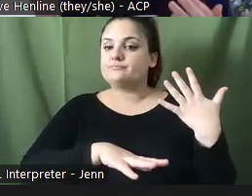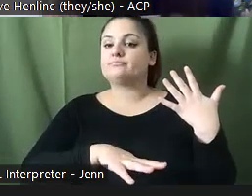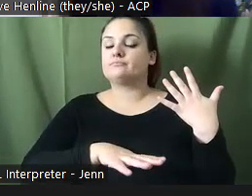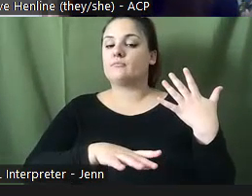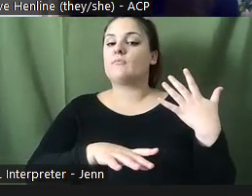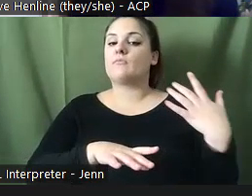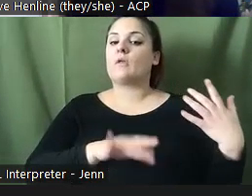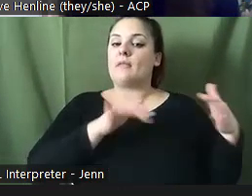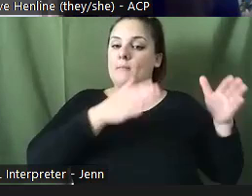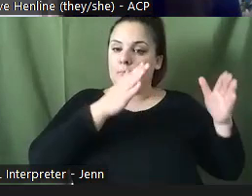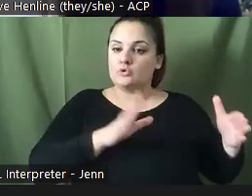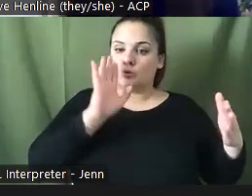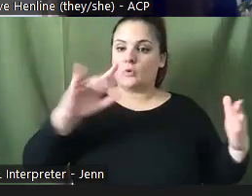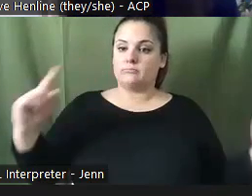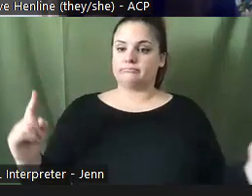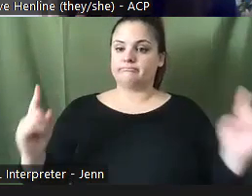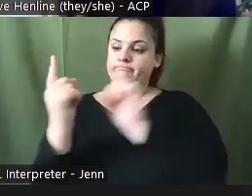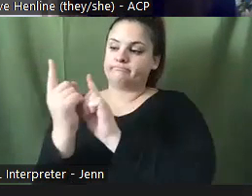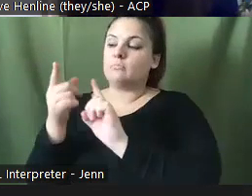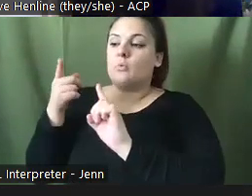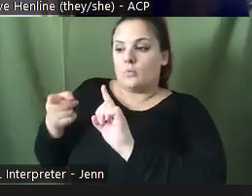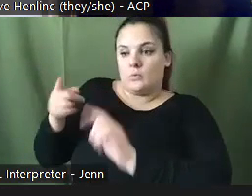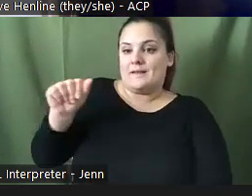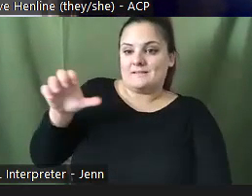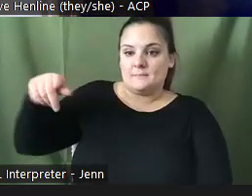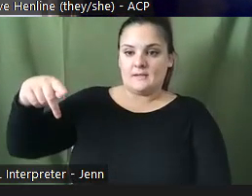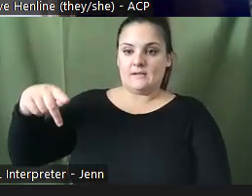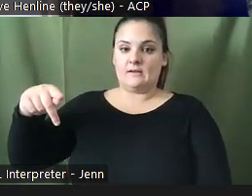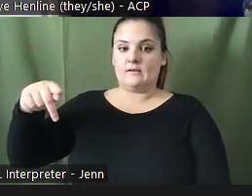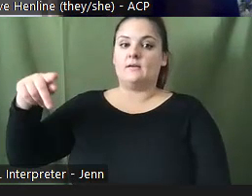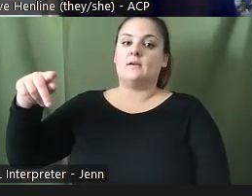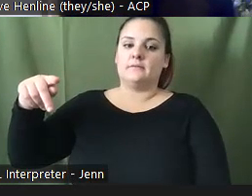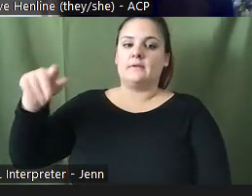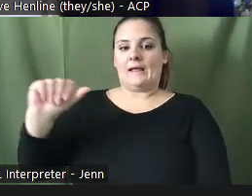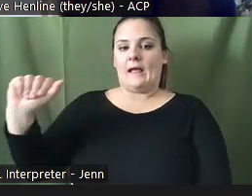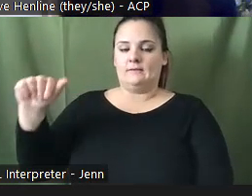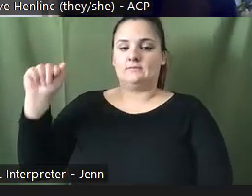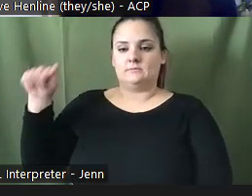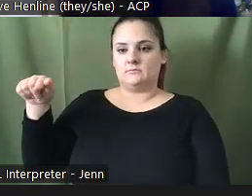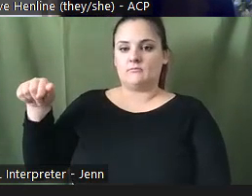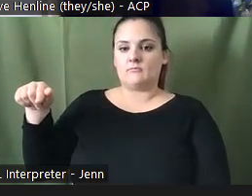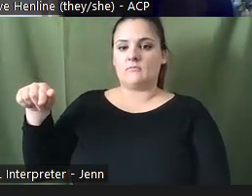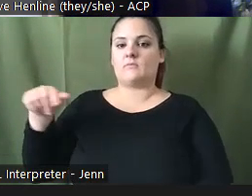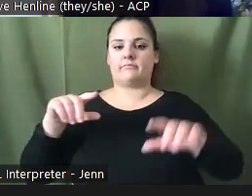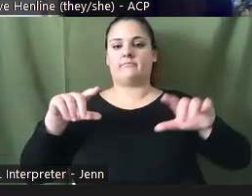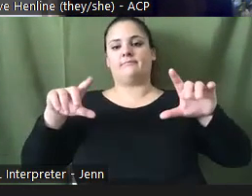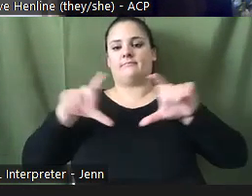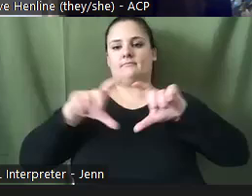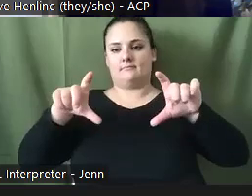Moving down to that next shape, it's not quite a rectangle, but the application assistant provides